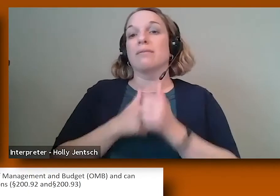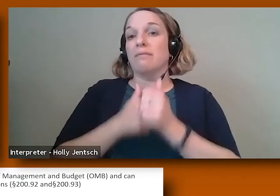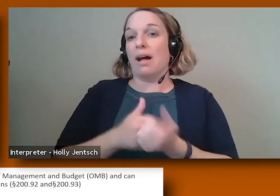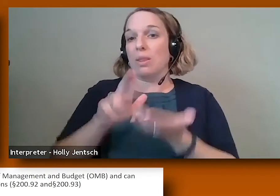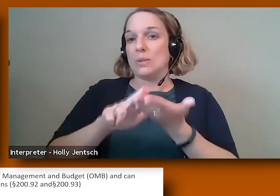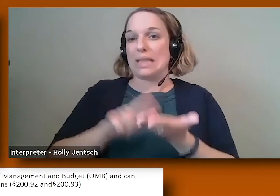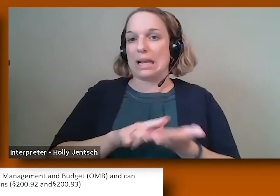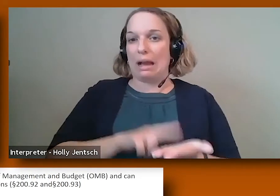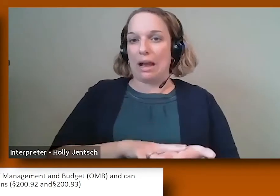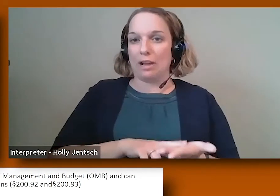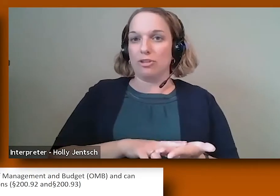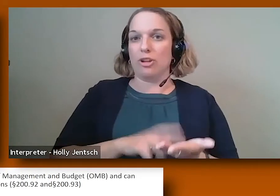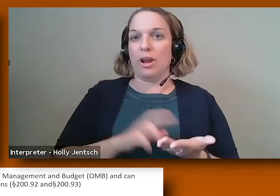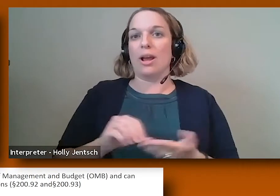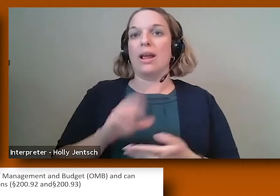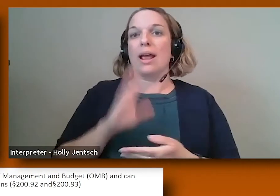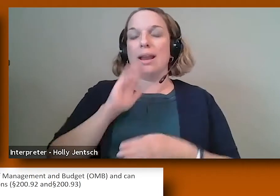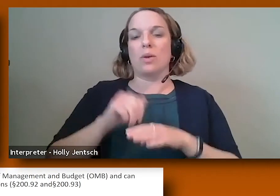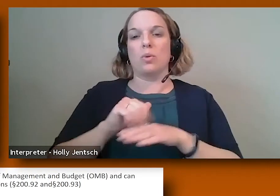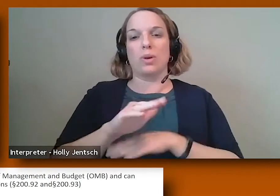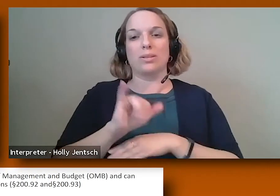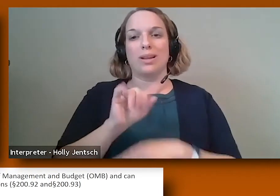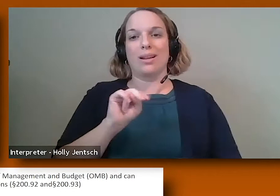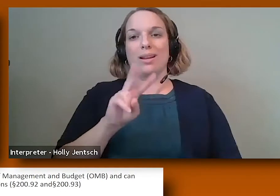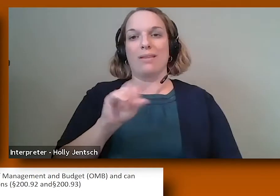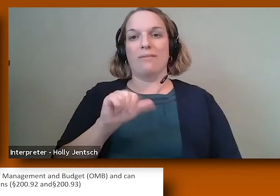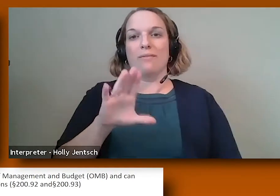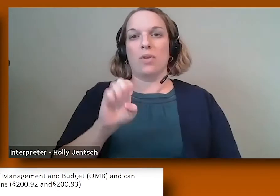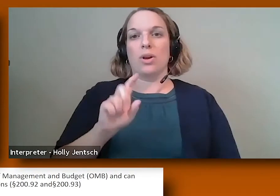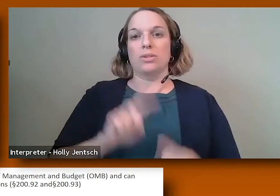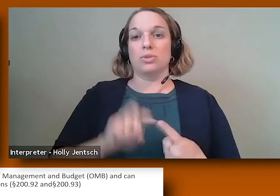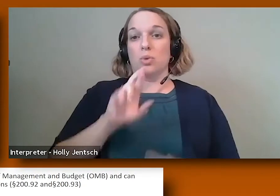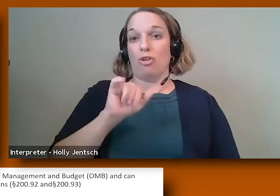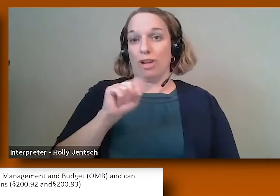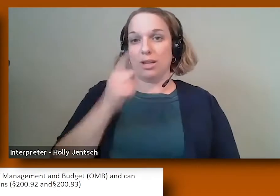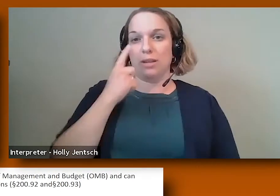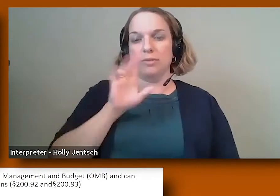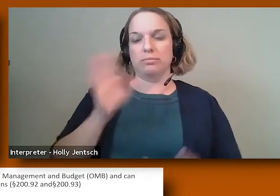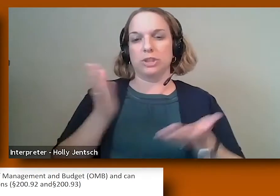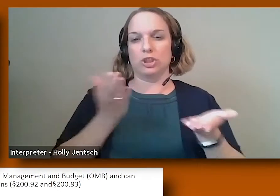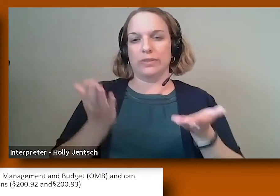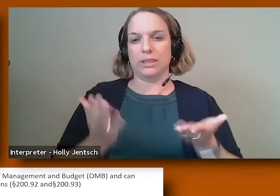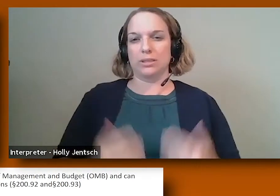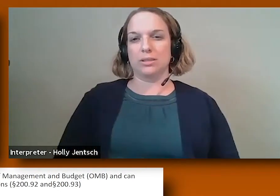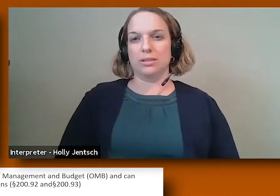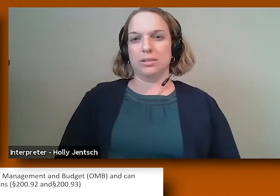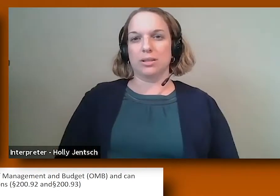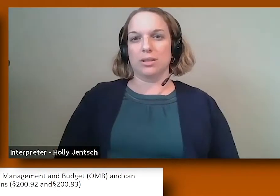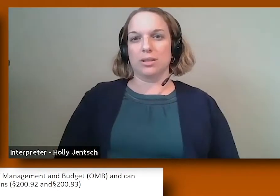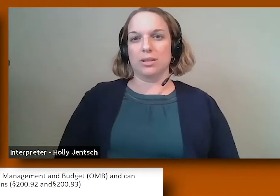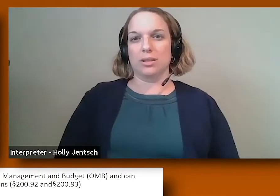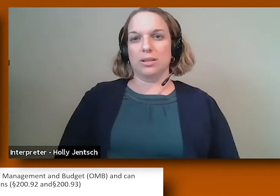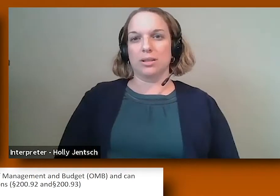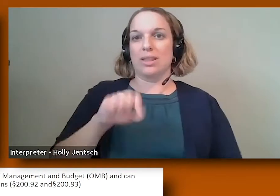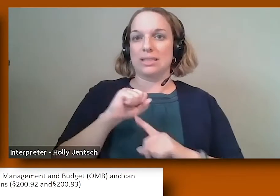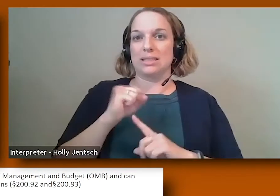and U of R sends an invoice to RIT for their services. So essentially in this case, RIT becomes NSF